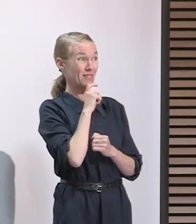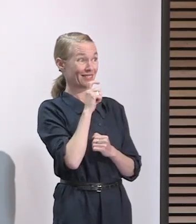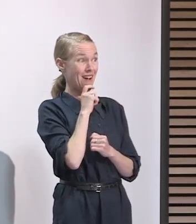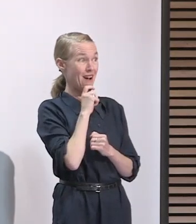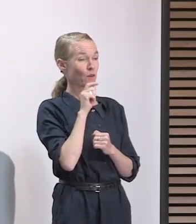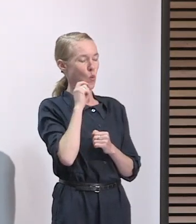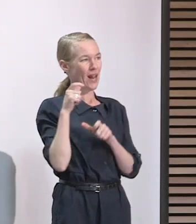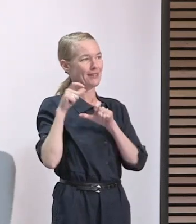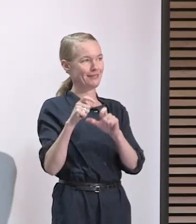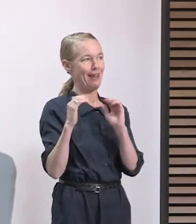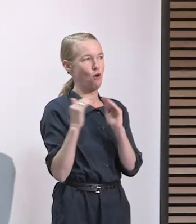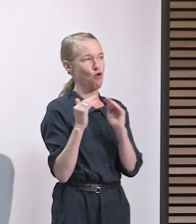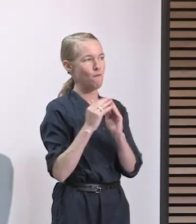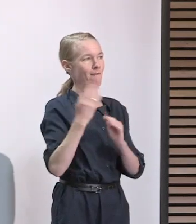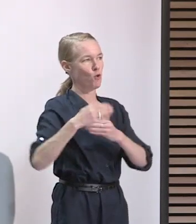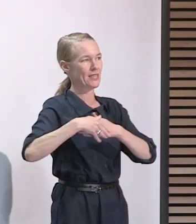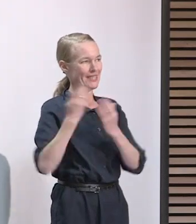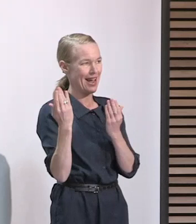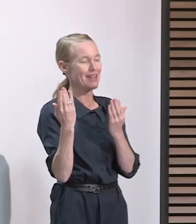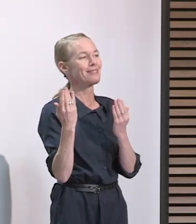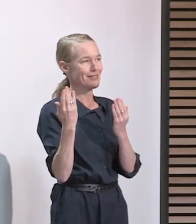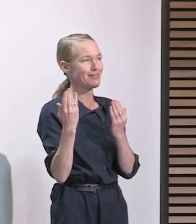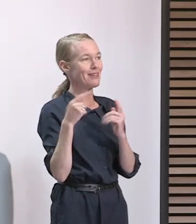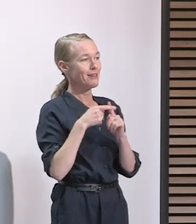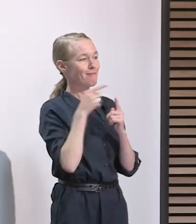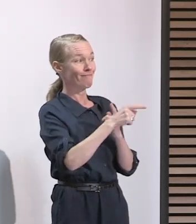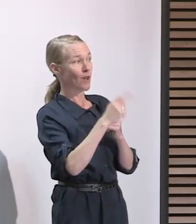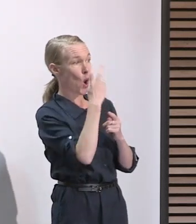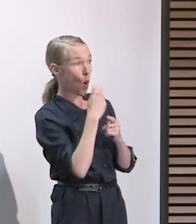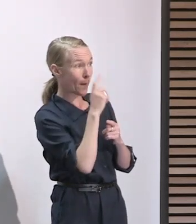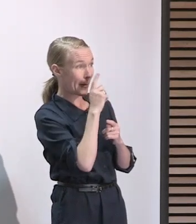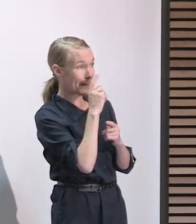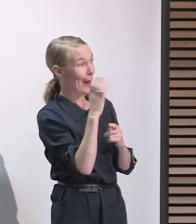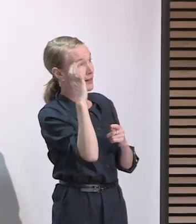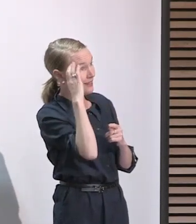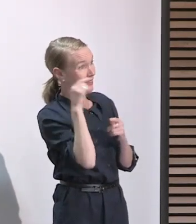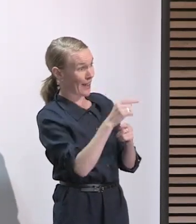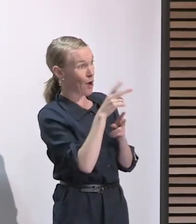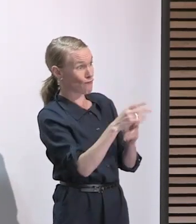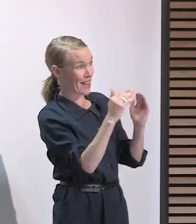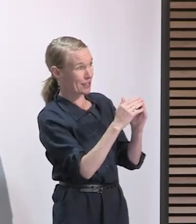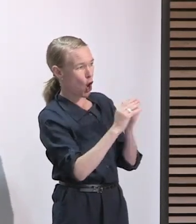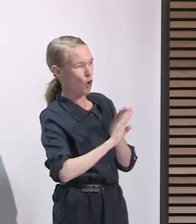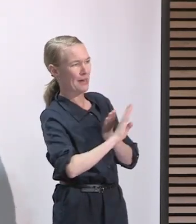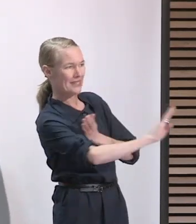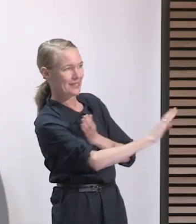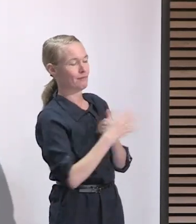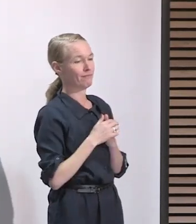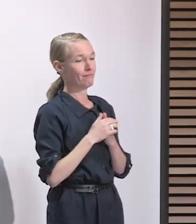as an additional measure, and two of the staff there do remain in self-isolation as a